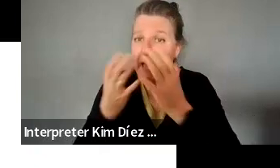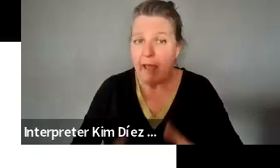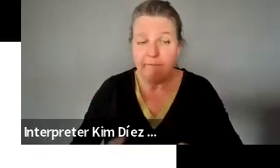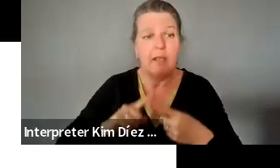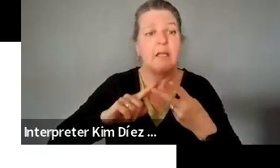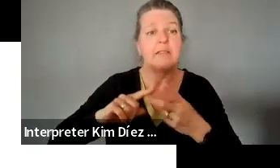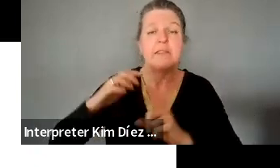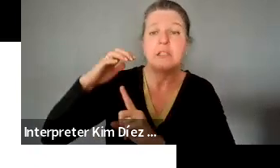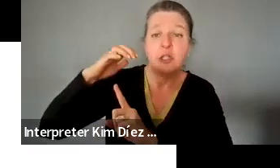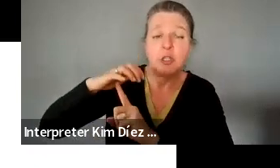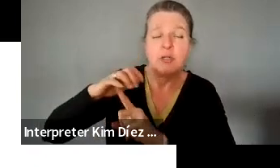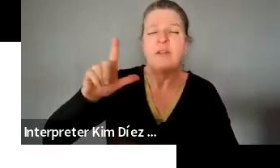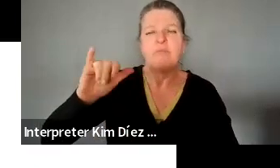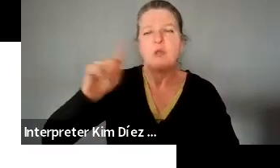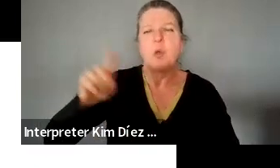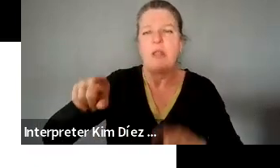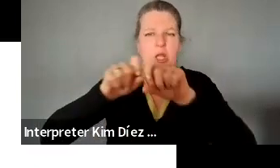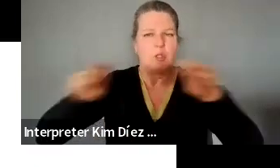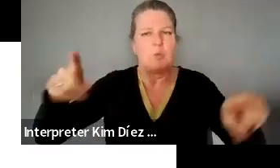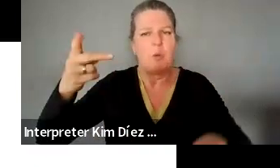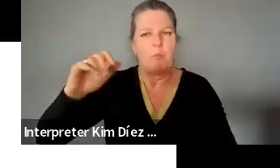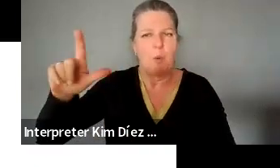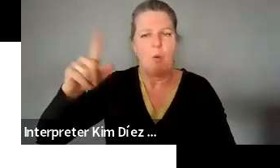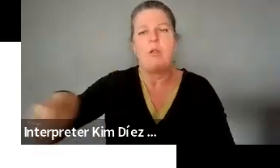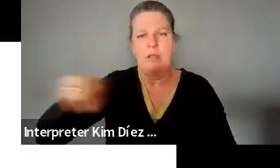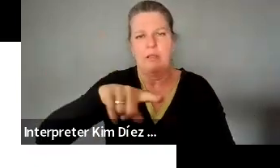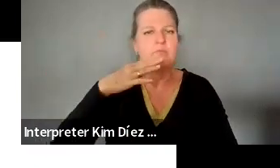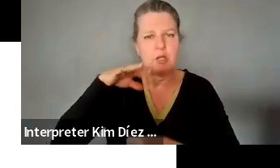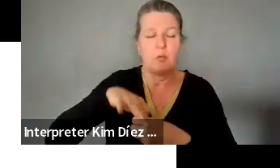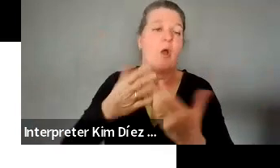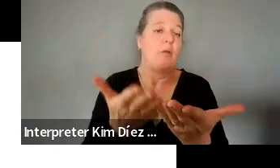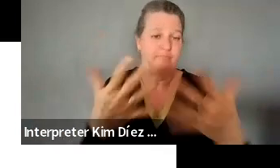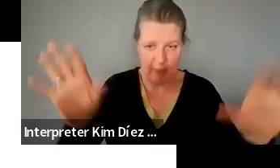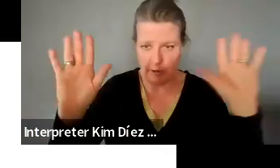Now, Liz is gonna launch a poll here in a second, and you're gonna be able to, well, there she did already.